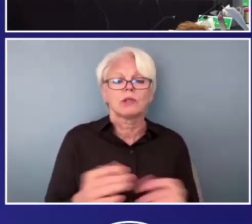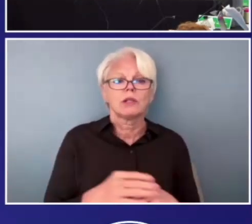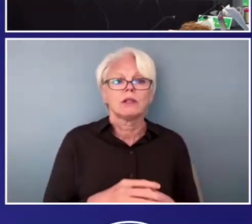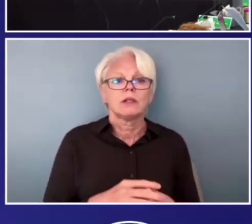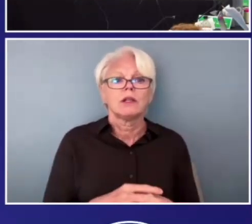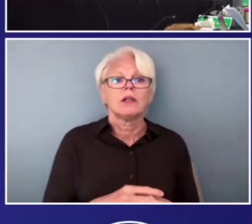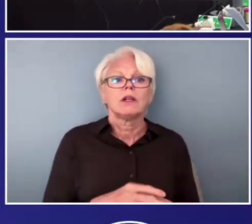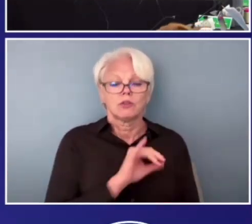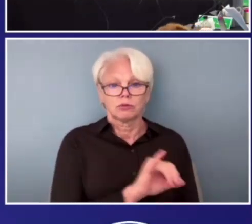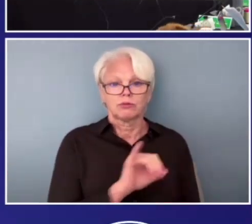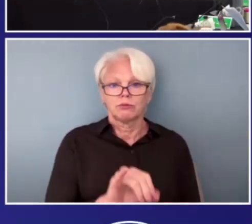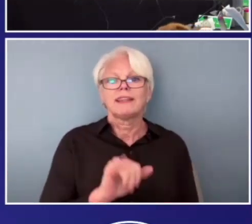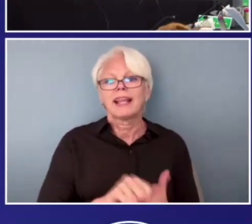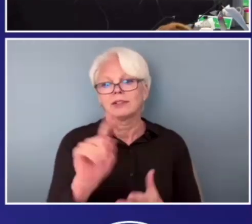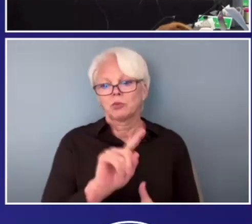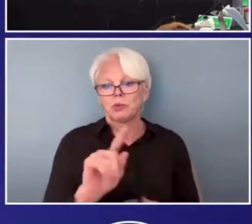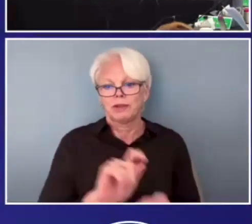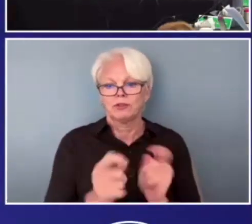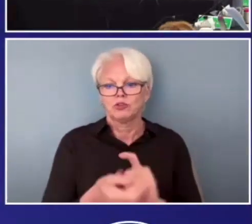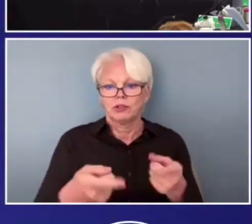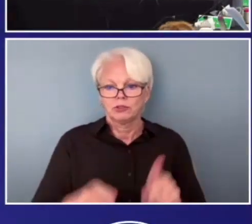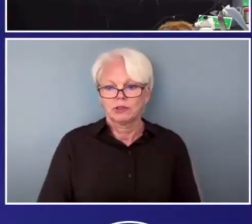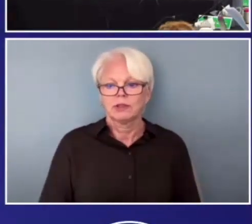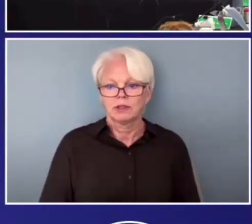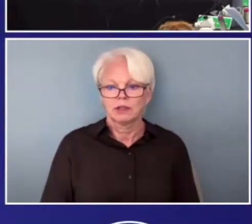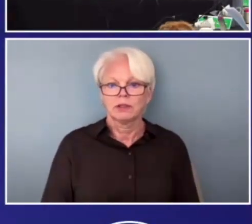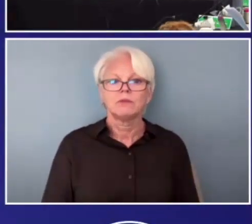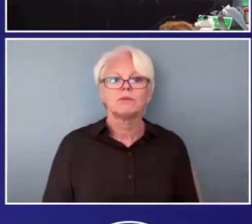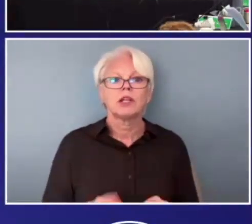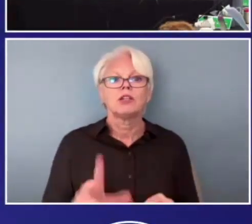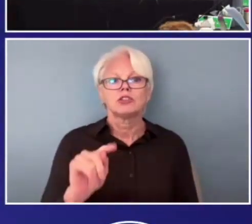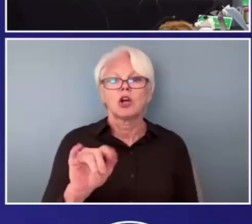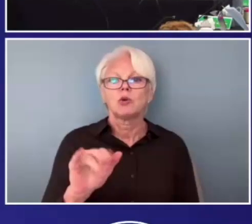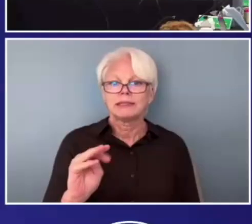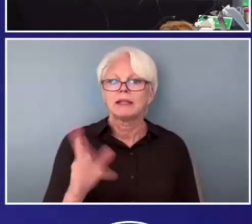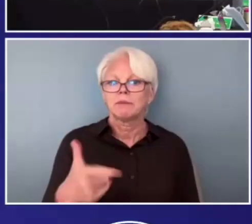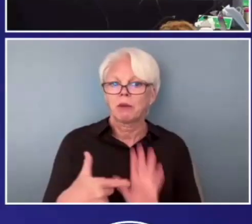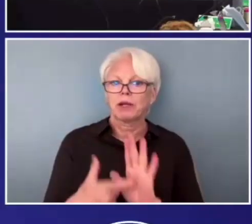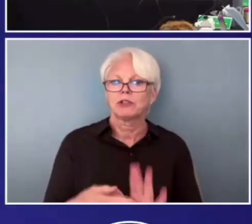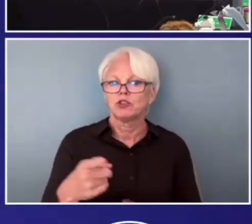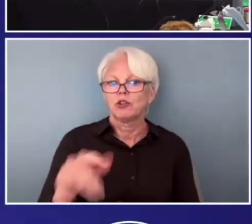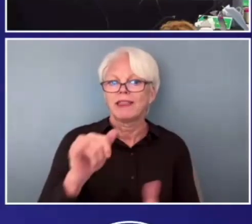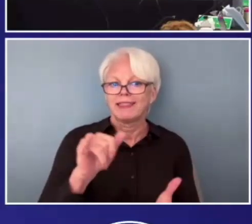making this change. So, Tamar, I wanted to show you that's what it would look like.